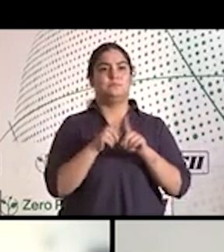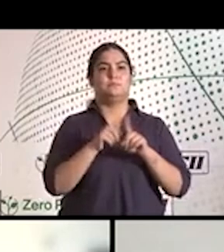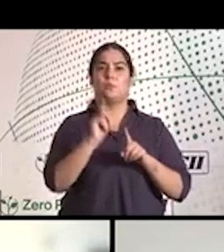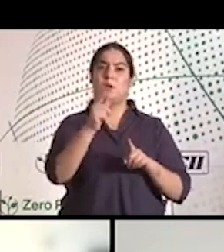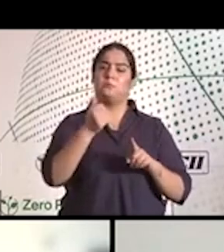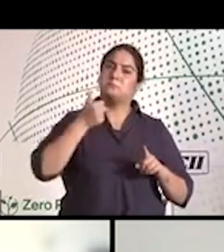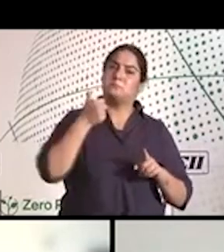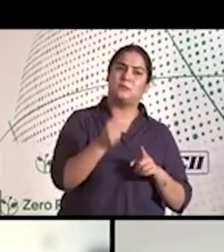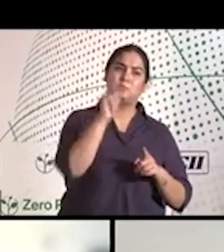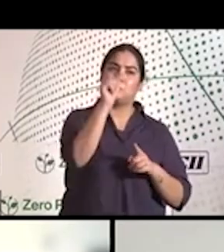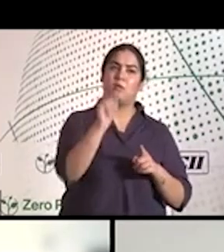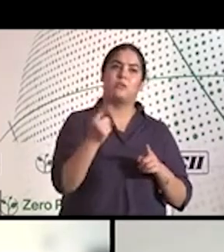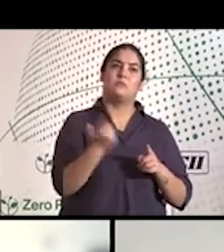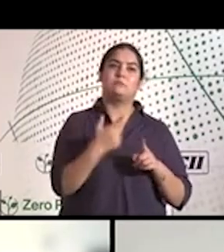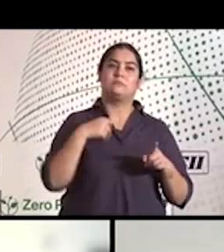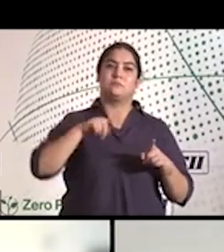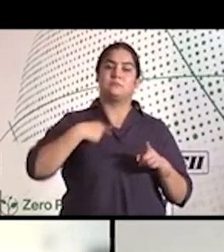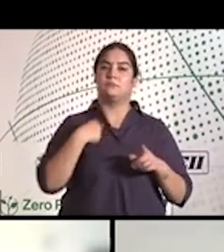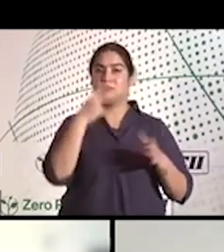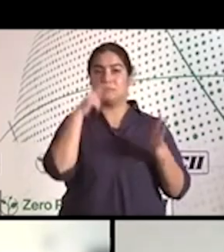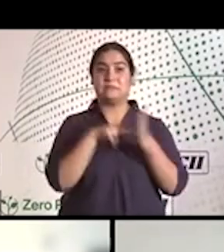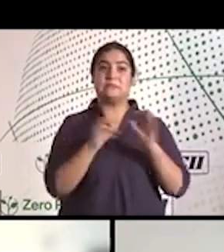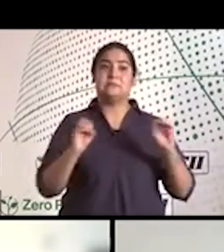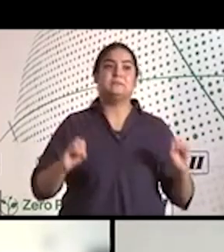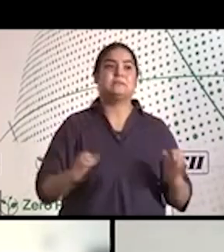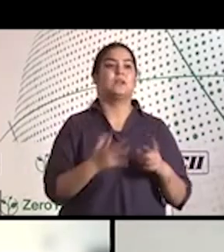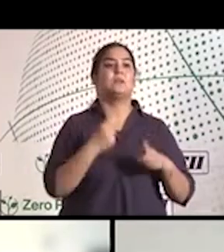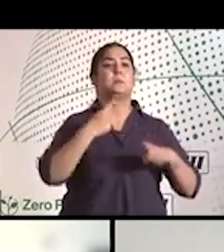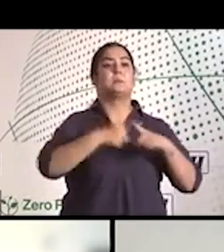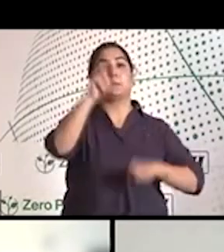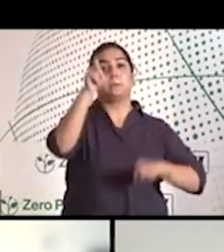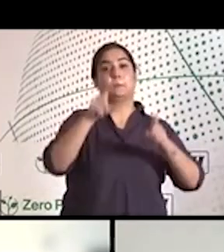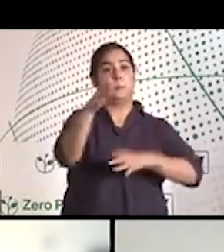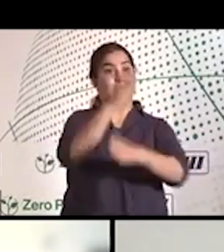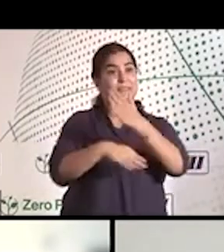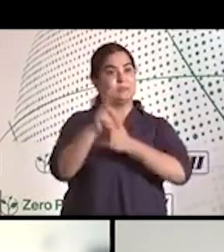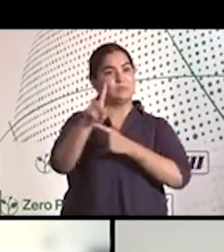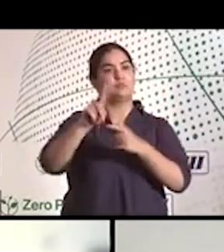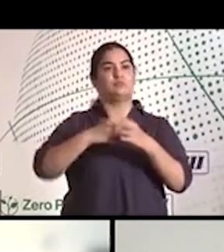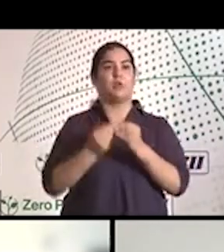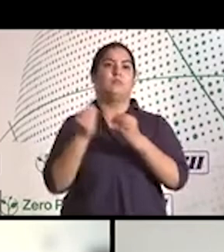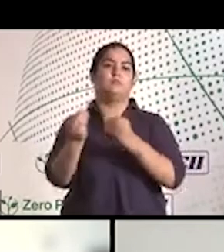is to start with employing people with disability.